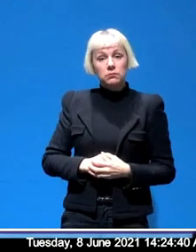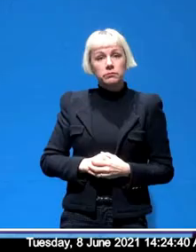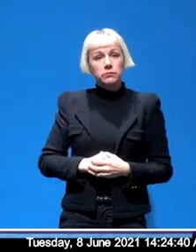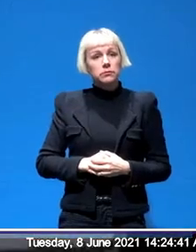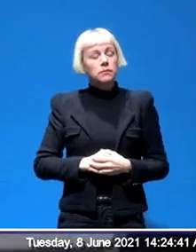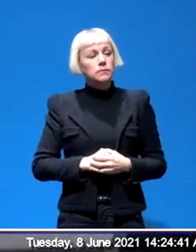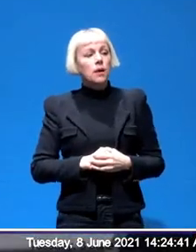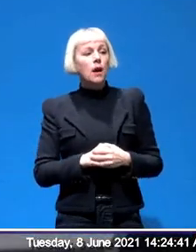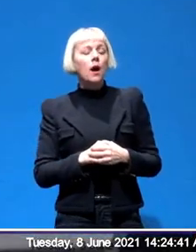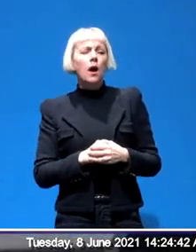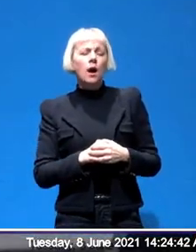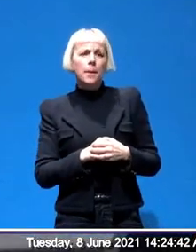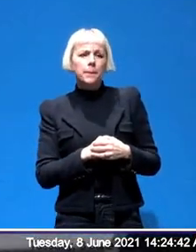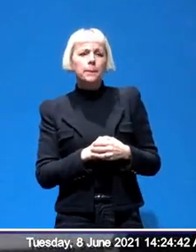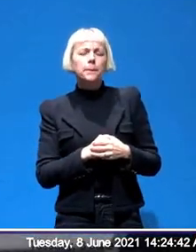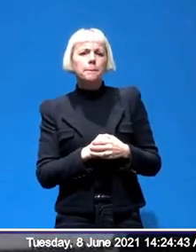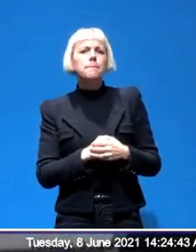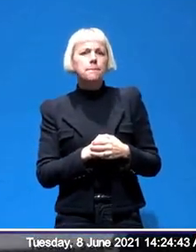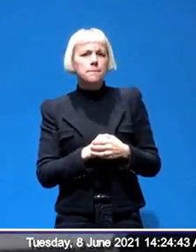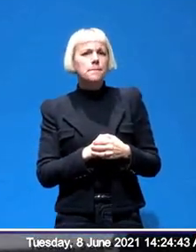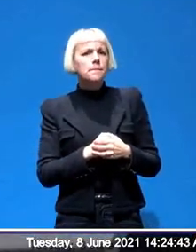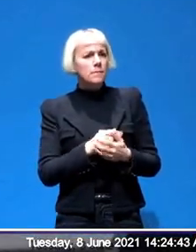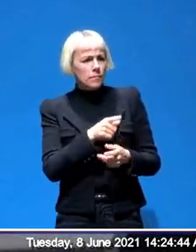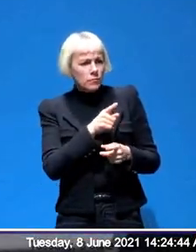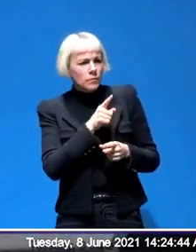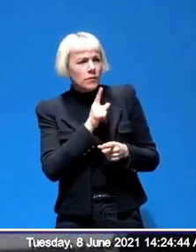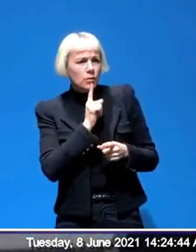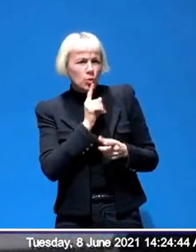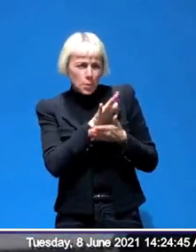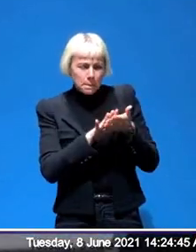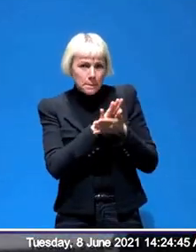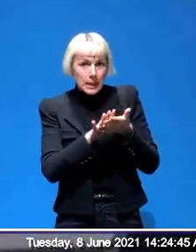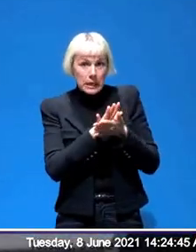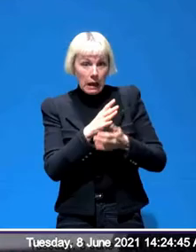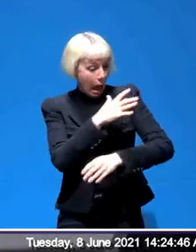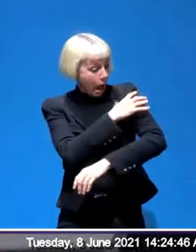The --- are we talking now about the arm? The upper arm? Yes.